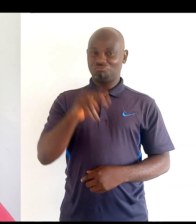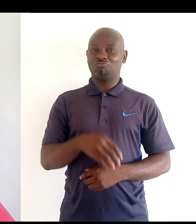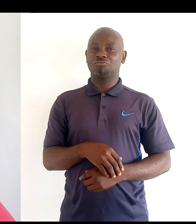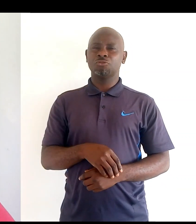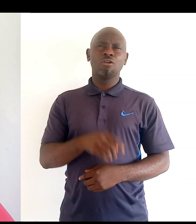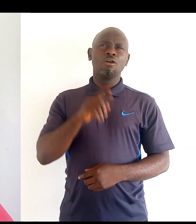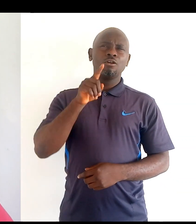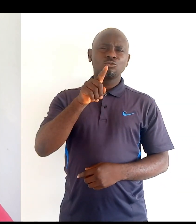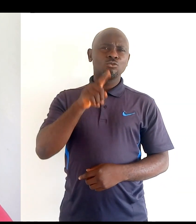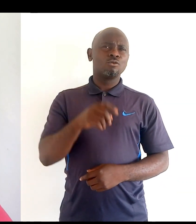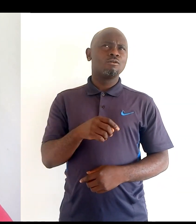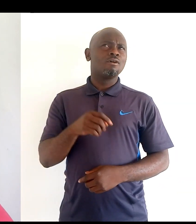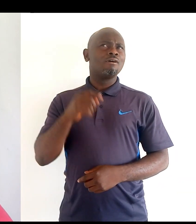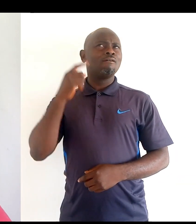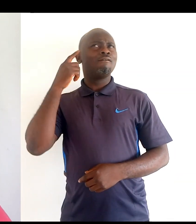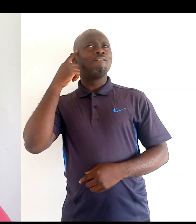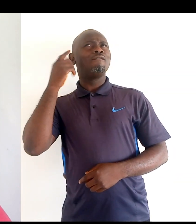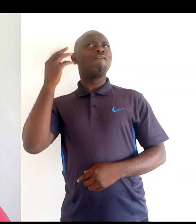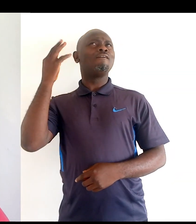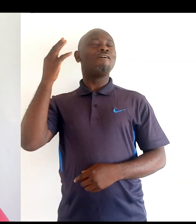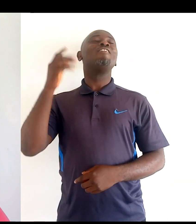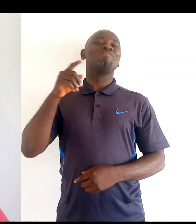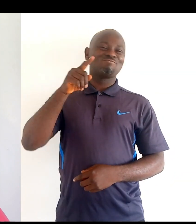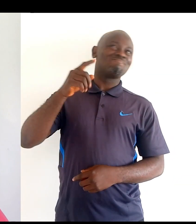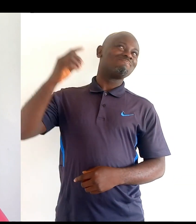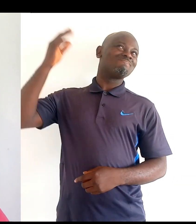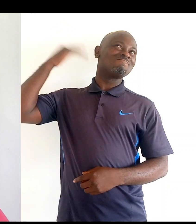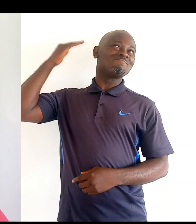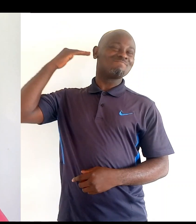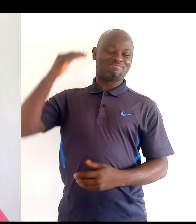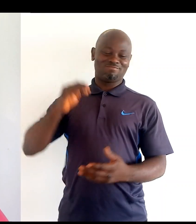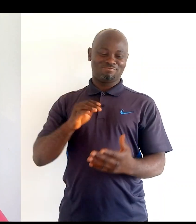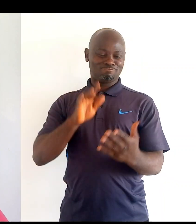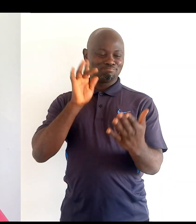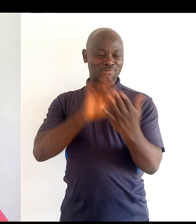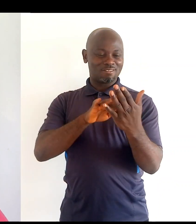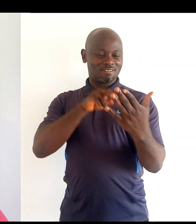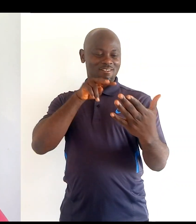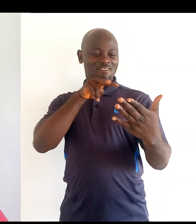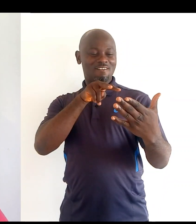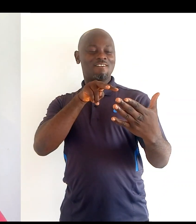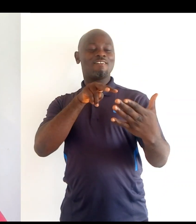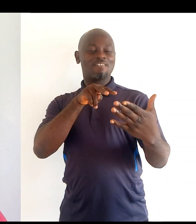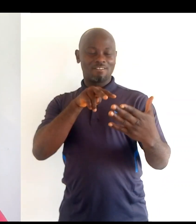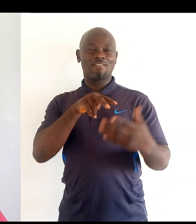at multilingualism in indigenous African Deaf communities, but I will consider the challenges